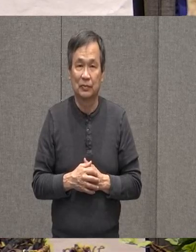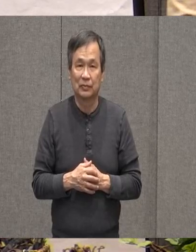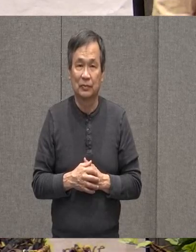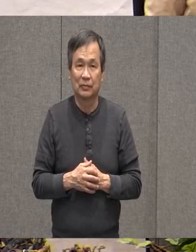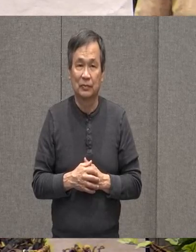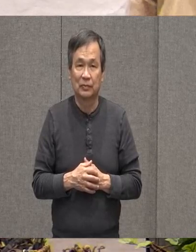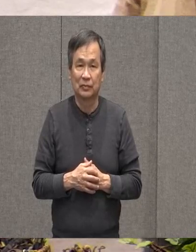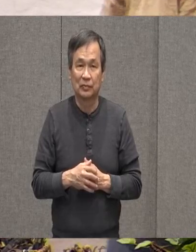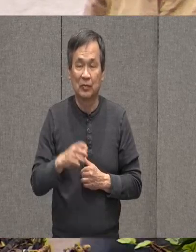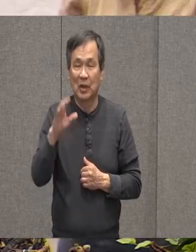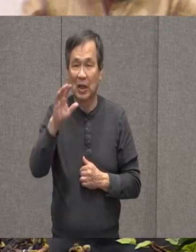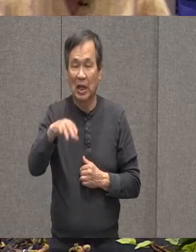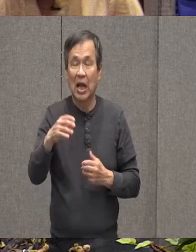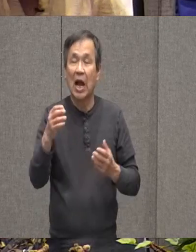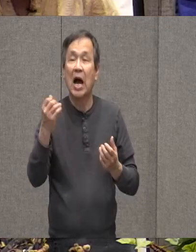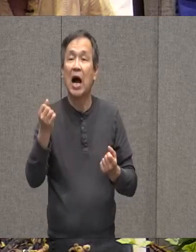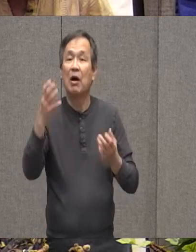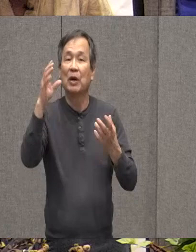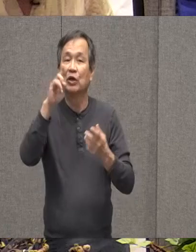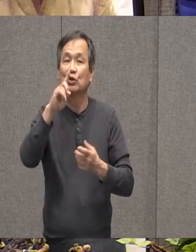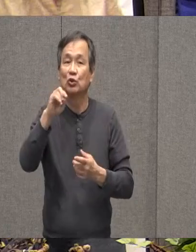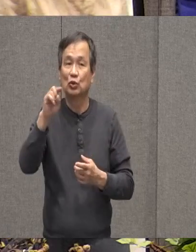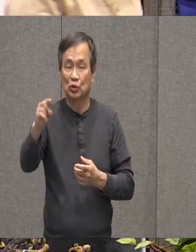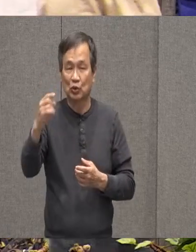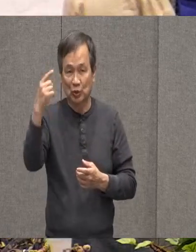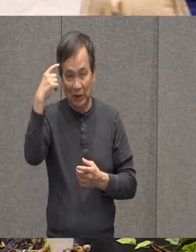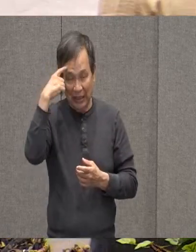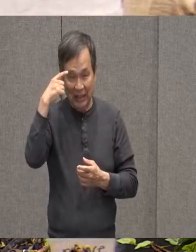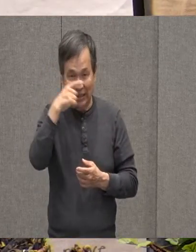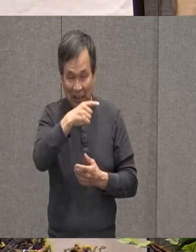How much do you suppose she makes makes?